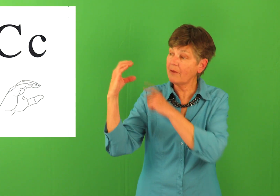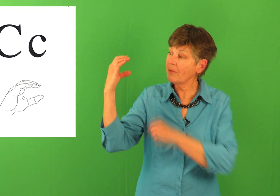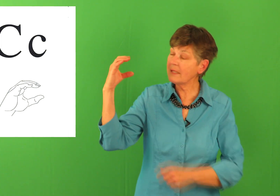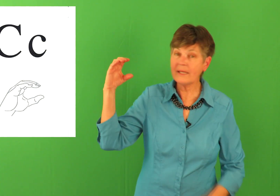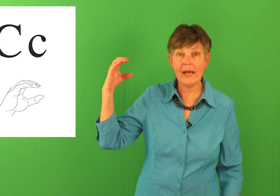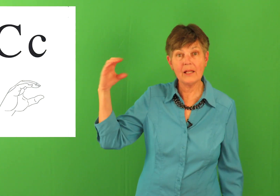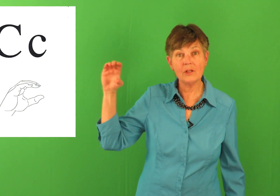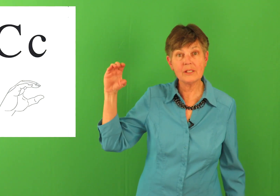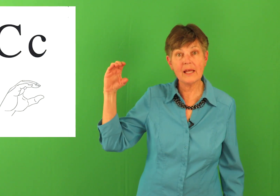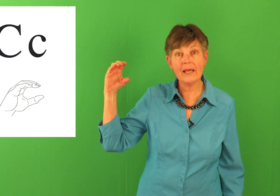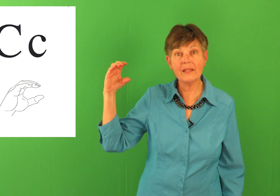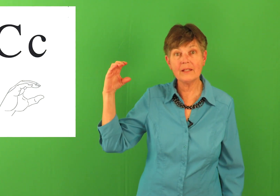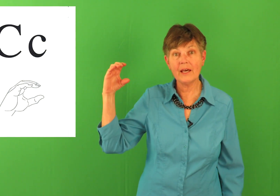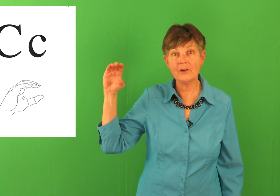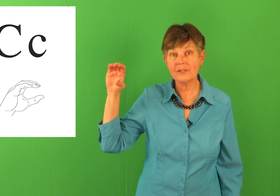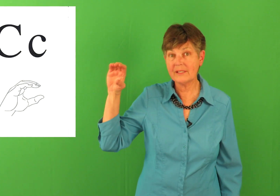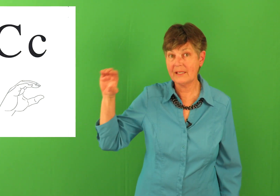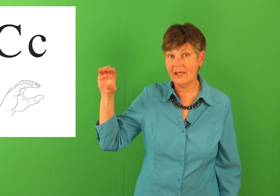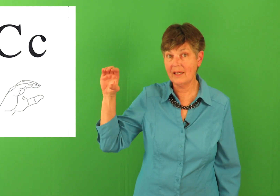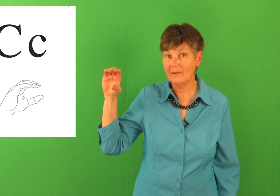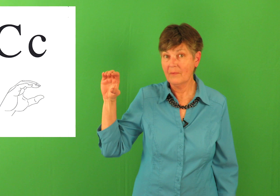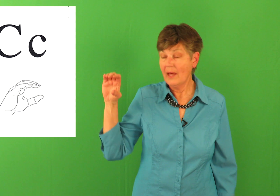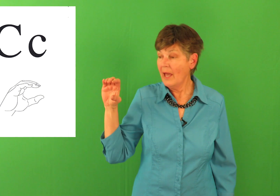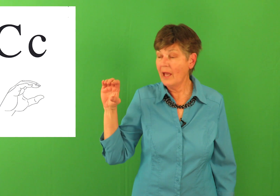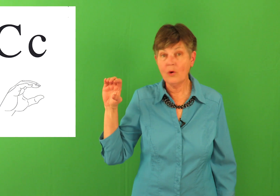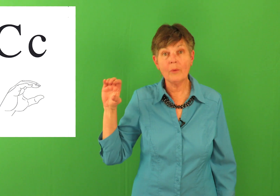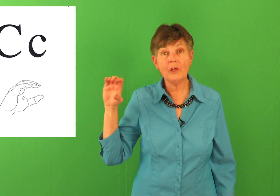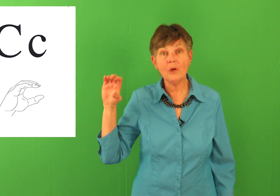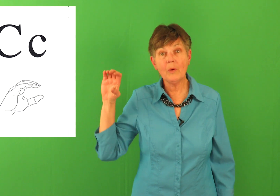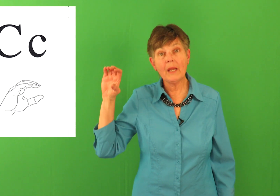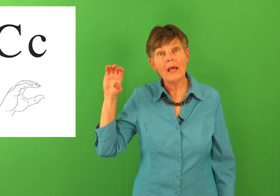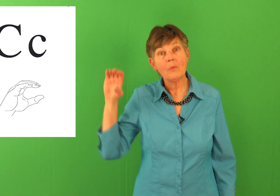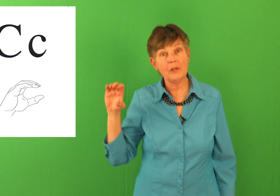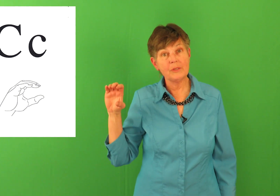at it from the side it looks like the letter C and normally you would when you